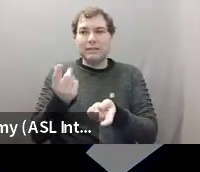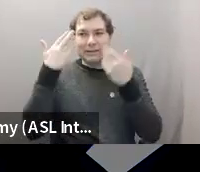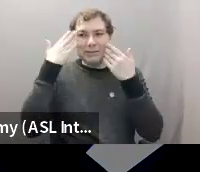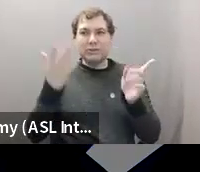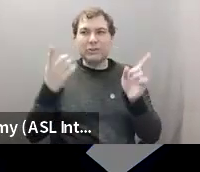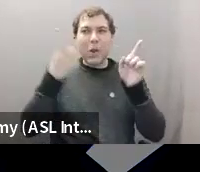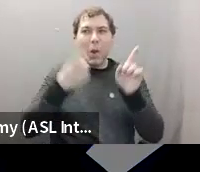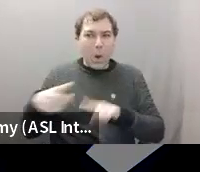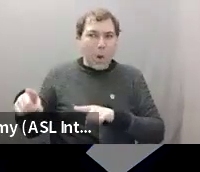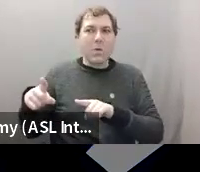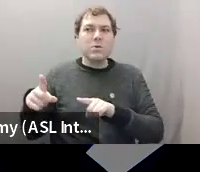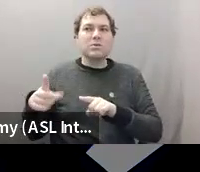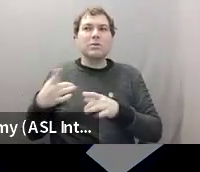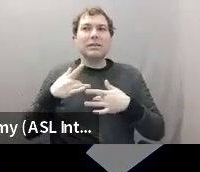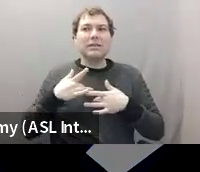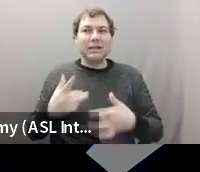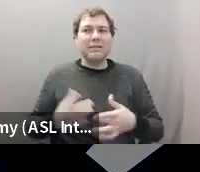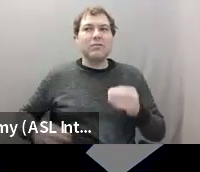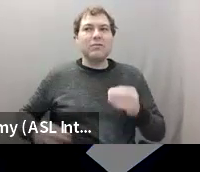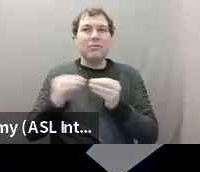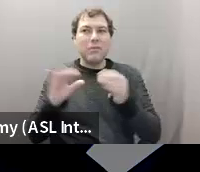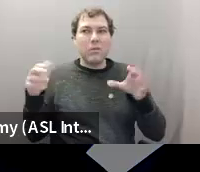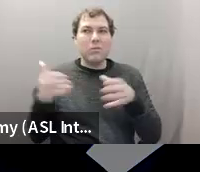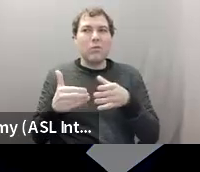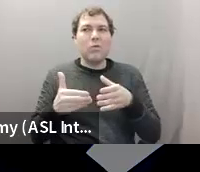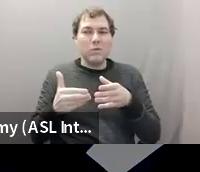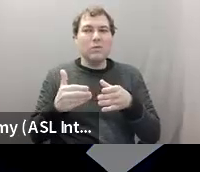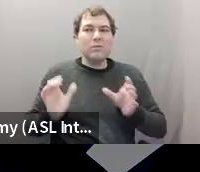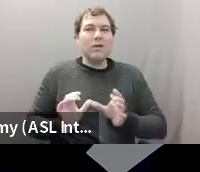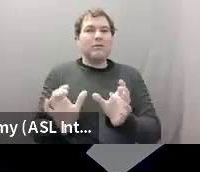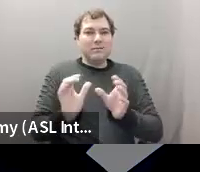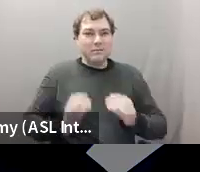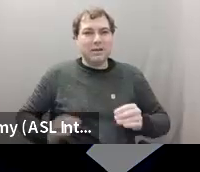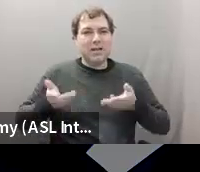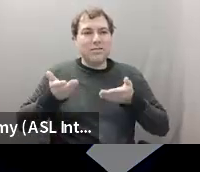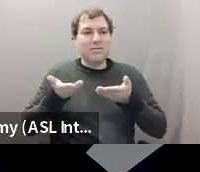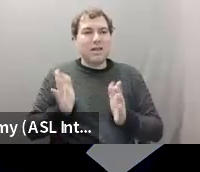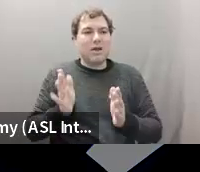garrick scott: So we we tend to have more group activities, and let them gravitate to